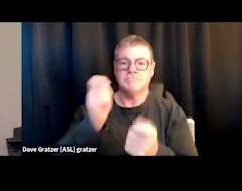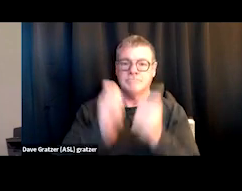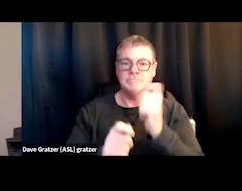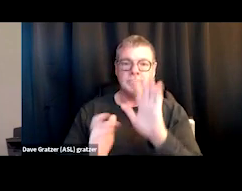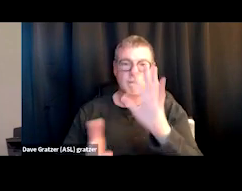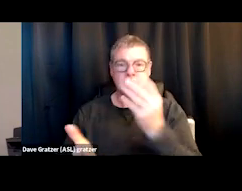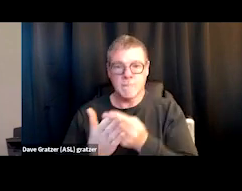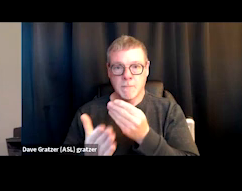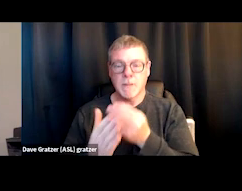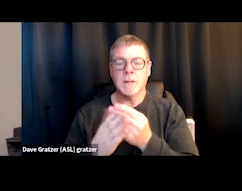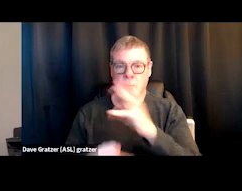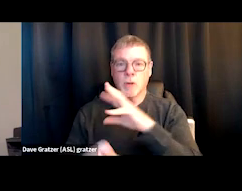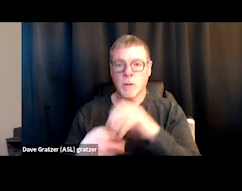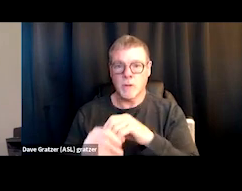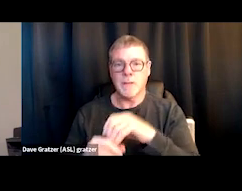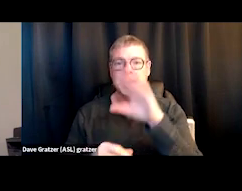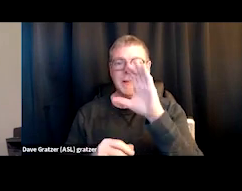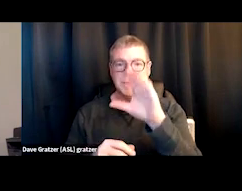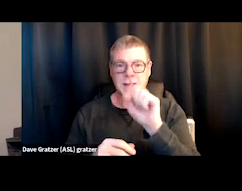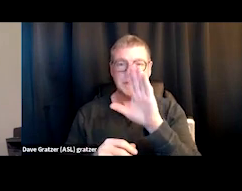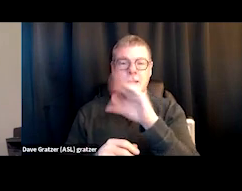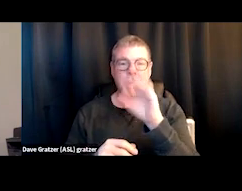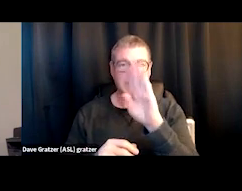including CSBG and CDBG dollars,